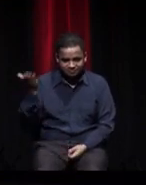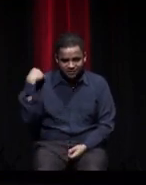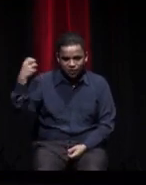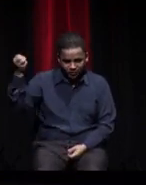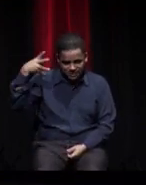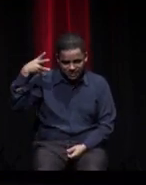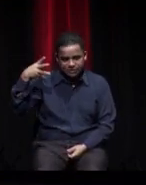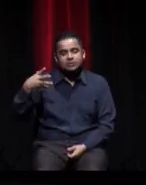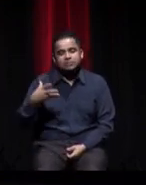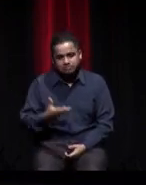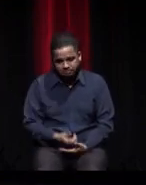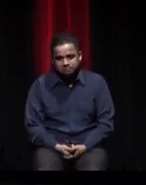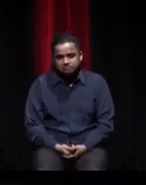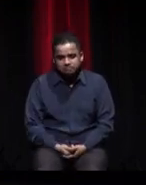a little different: the American one.